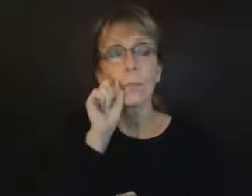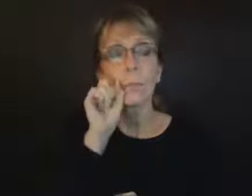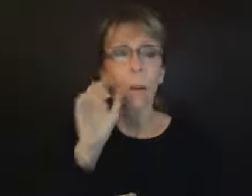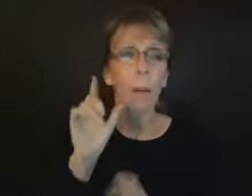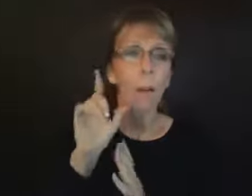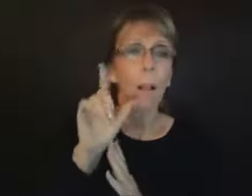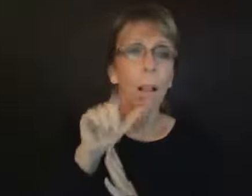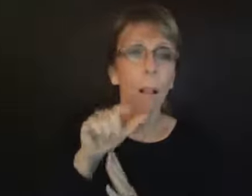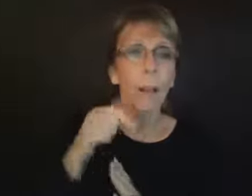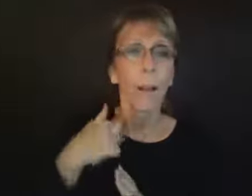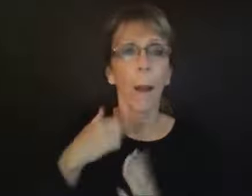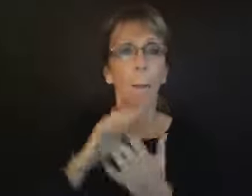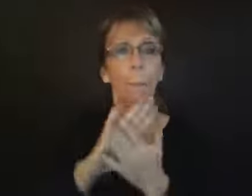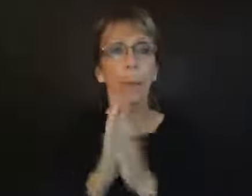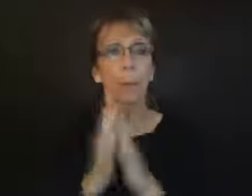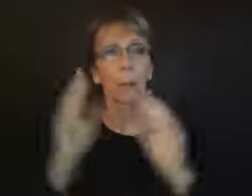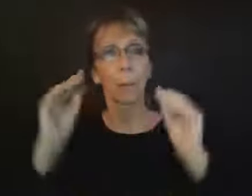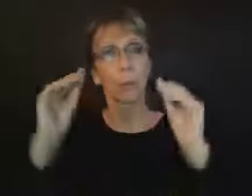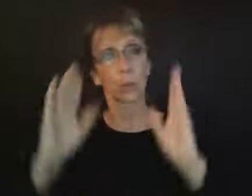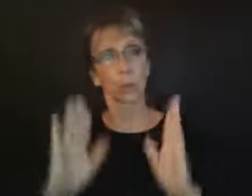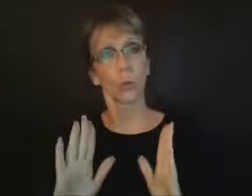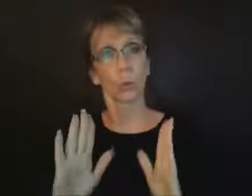Later, I became an instructor.